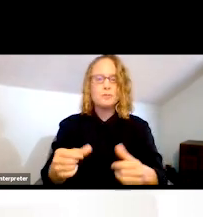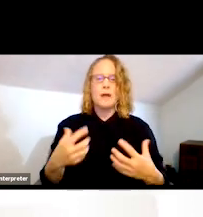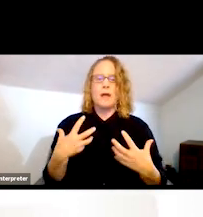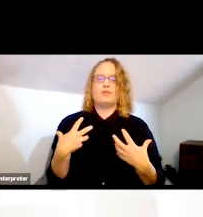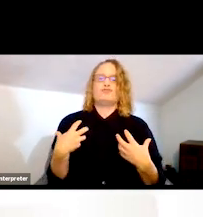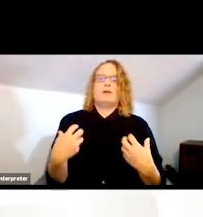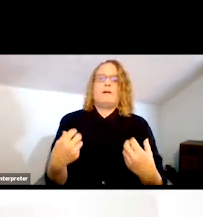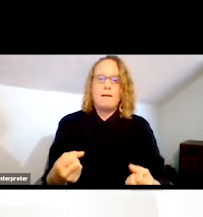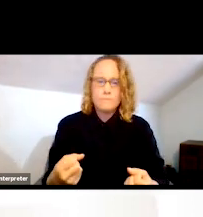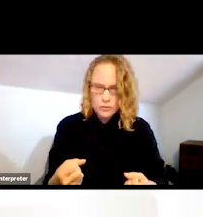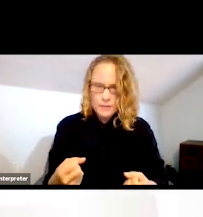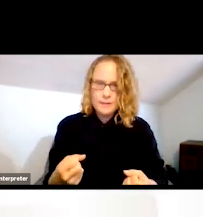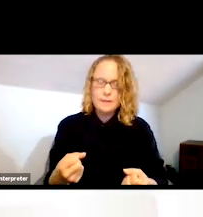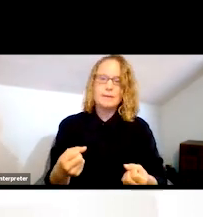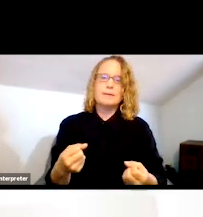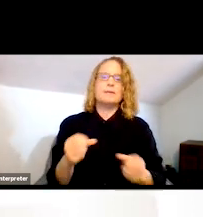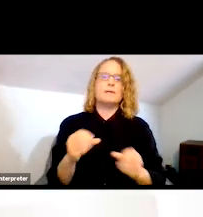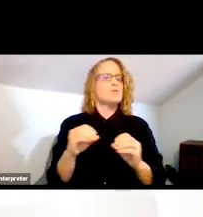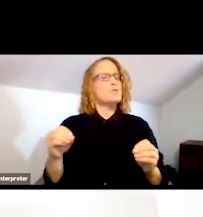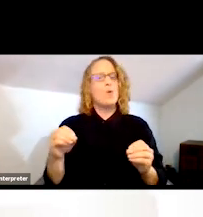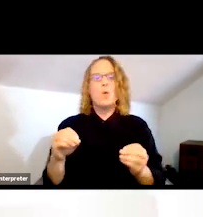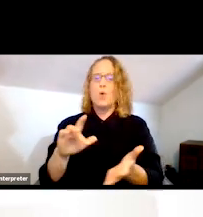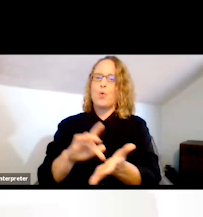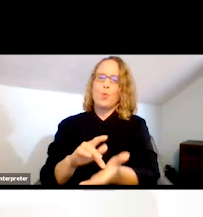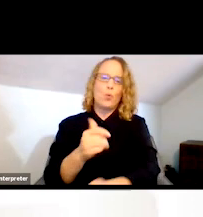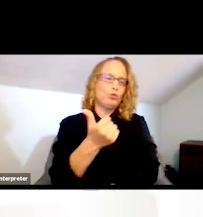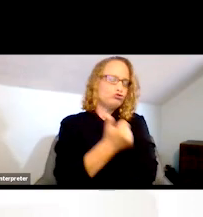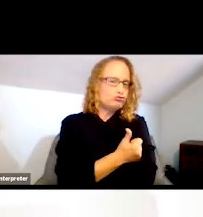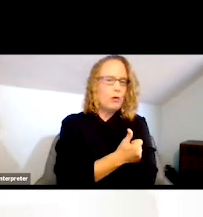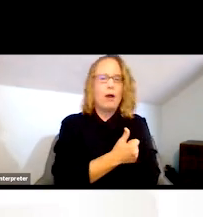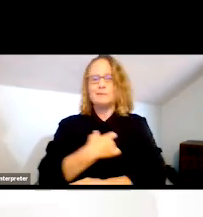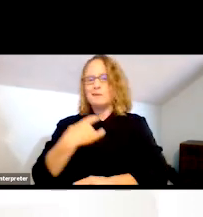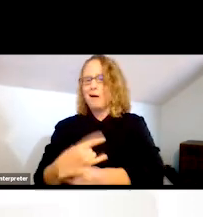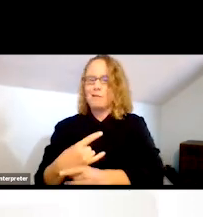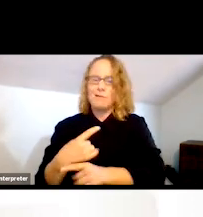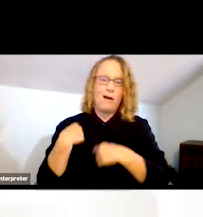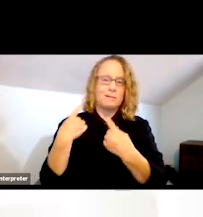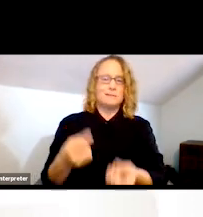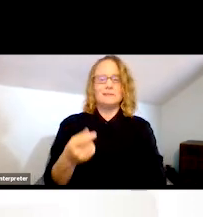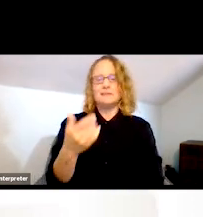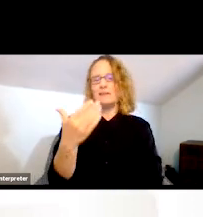and sort of proud of some of my accomplishments. But the thing that I'm most proud about today